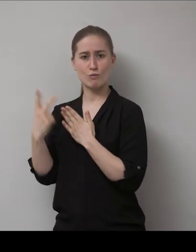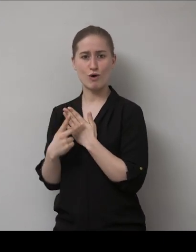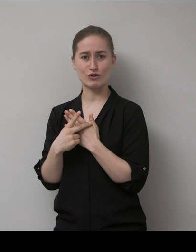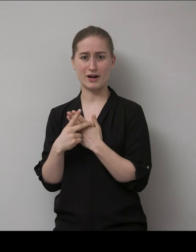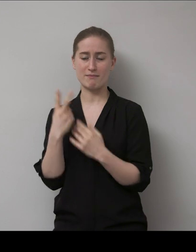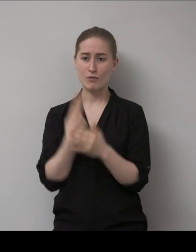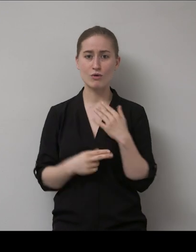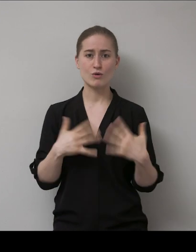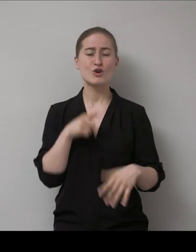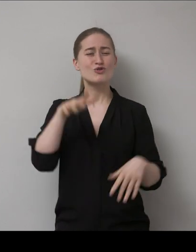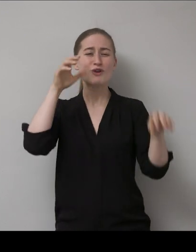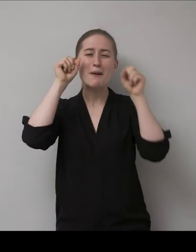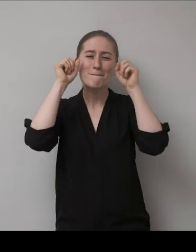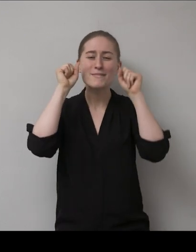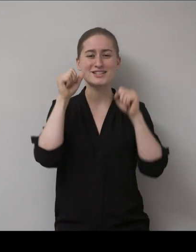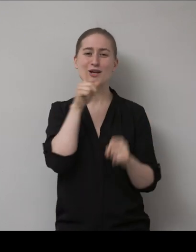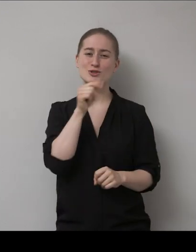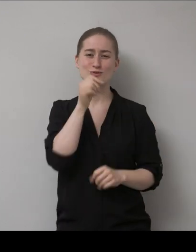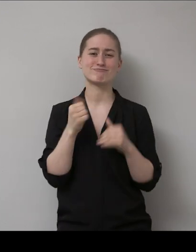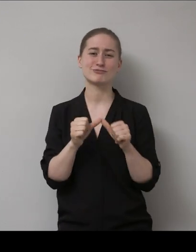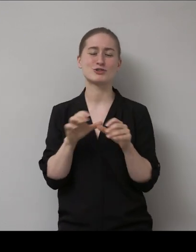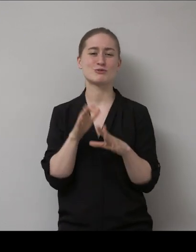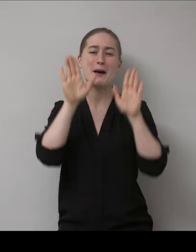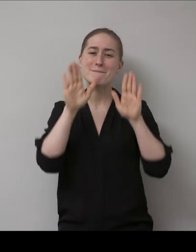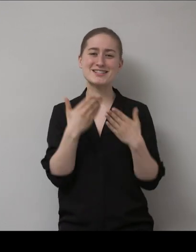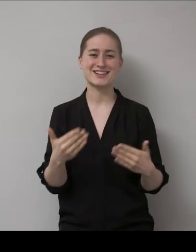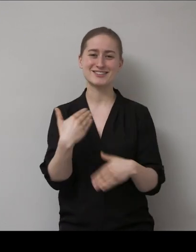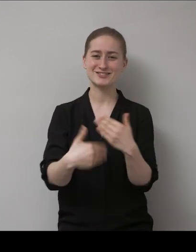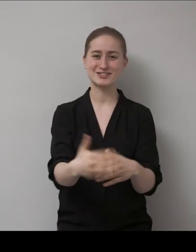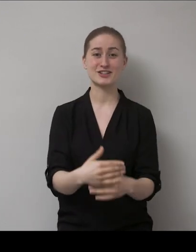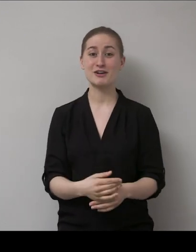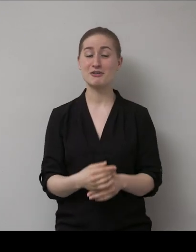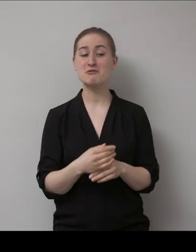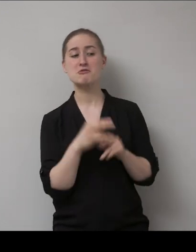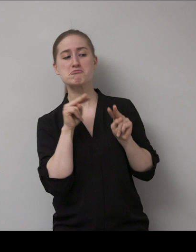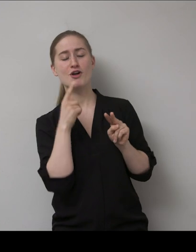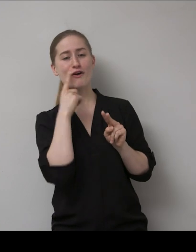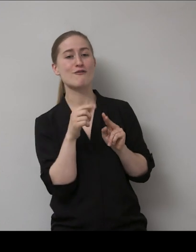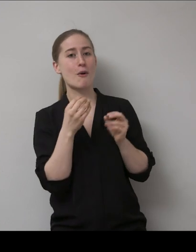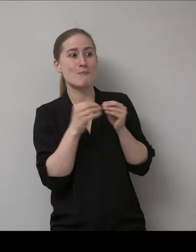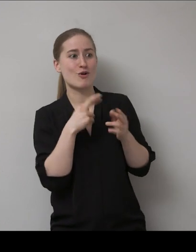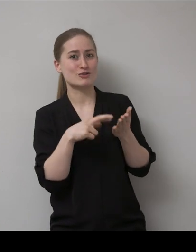and I'm sure you will continue to do amazing things. Look out for all the resources that we have to offer, because Johns Hopkins alumni